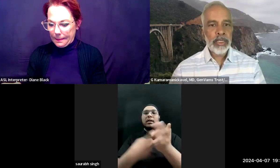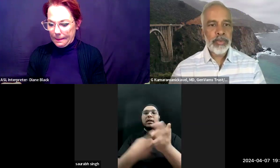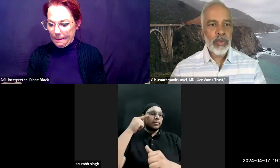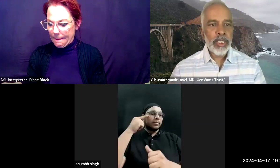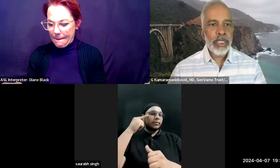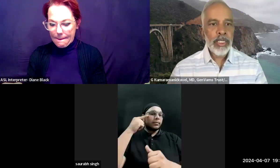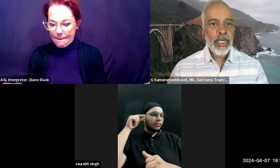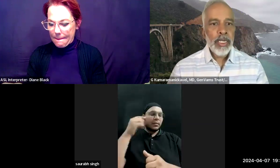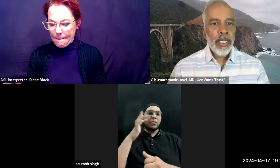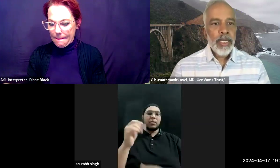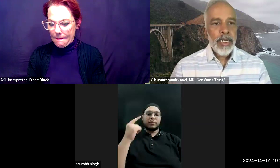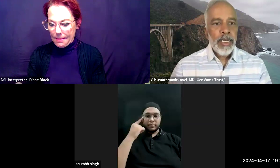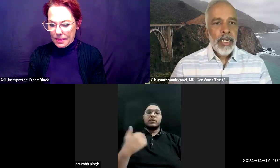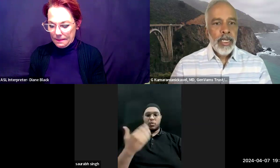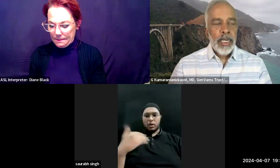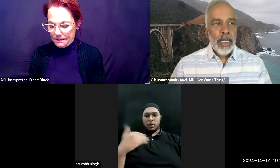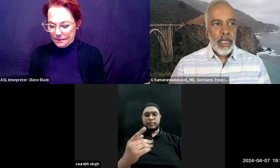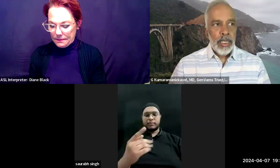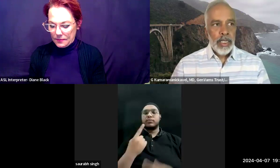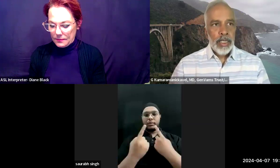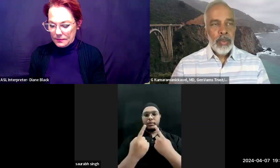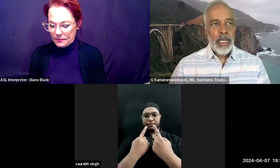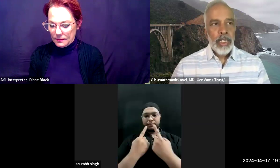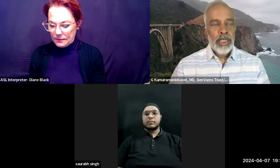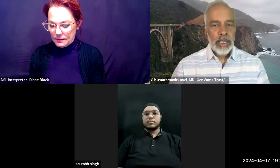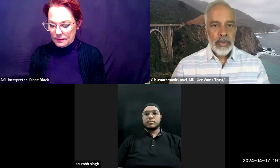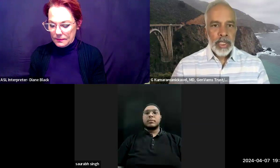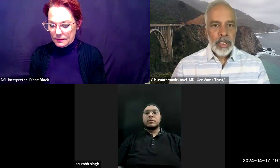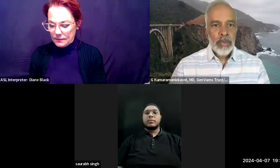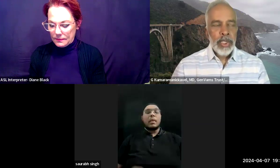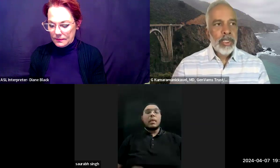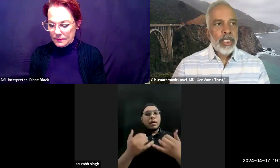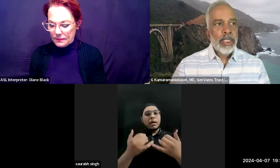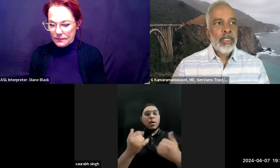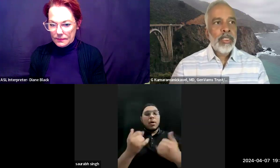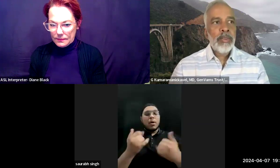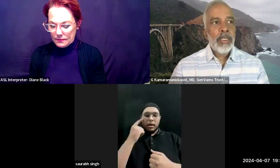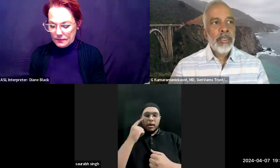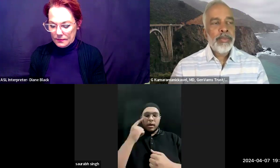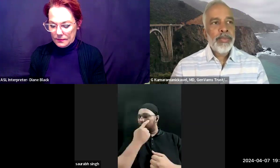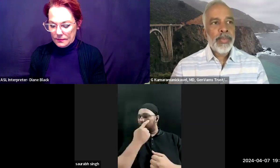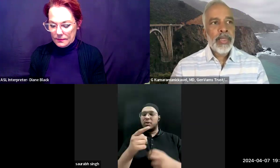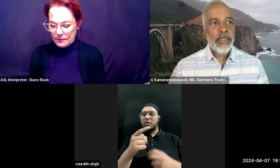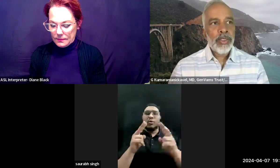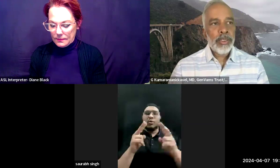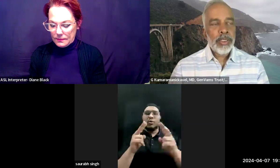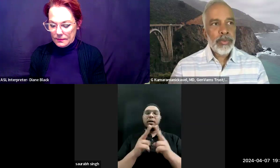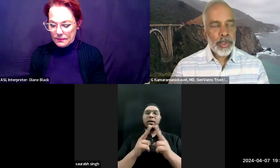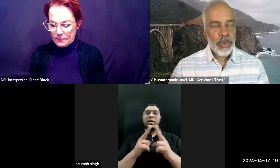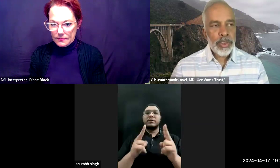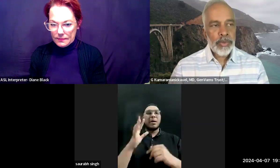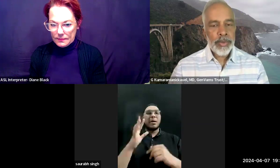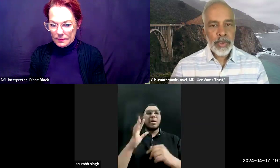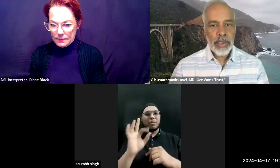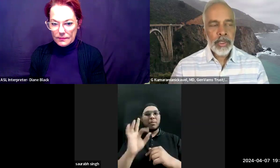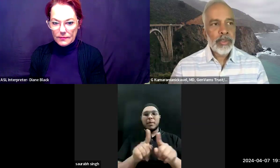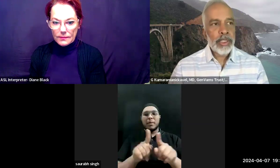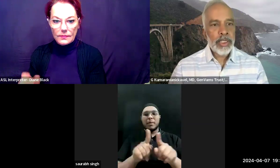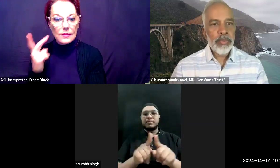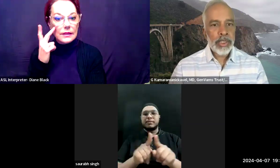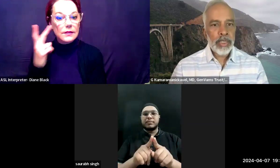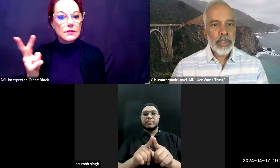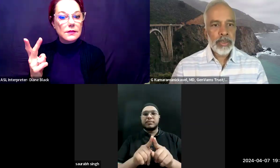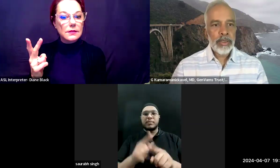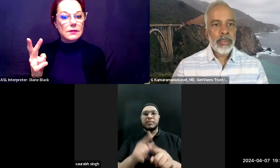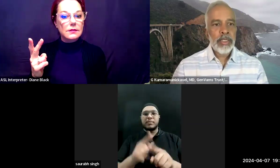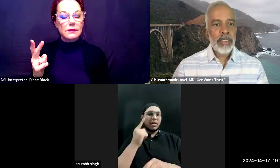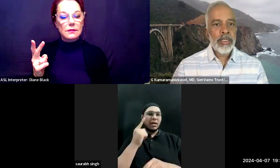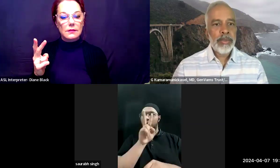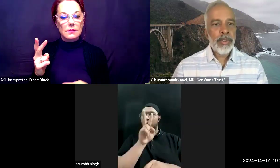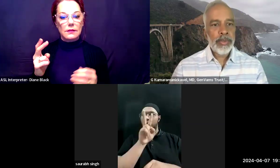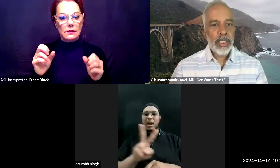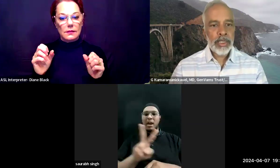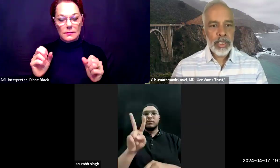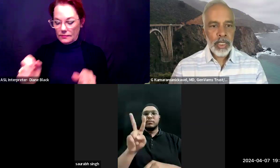subsequently. Now eye is a very dominant source of source of sensory perception of the external